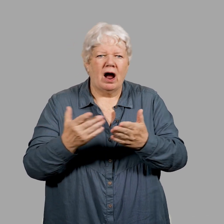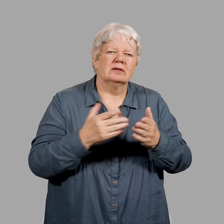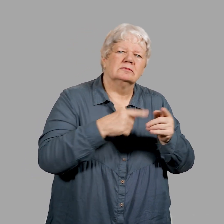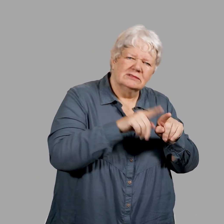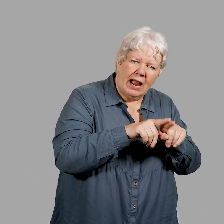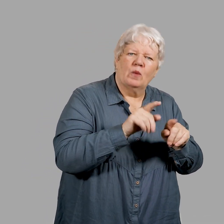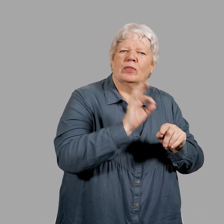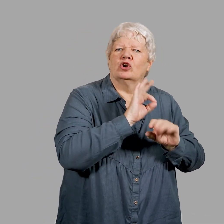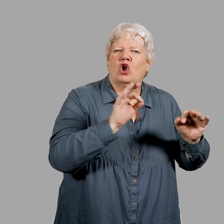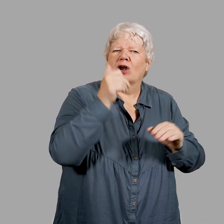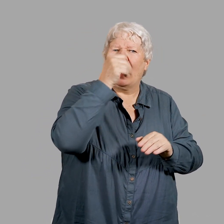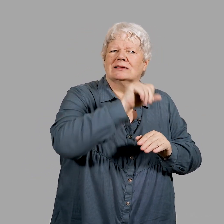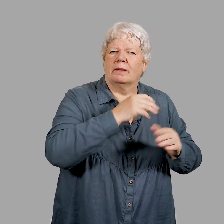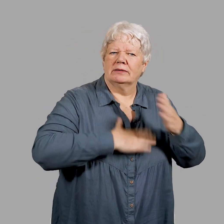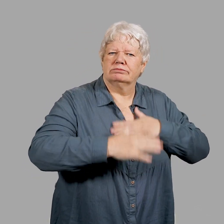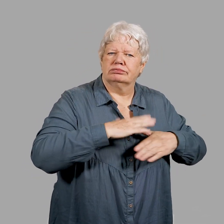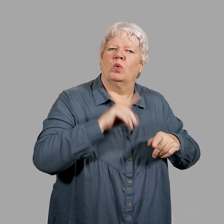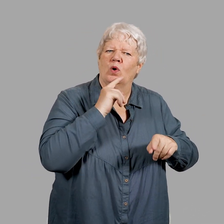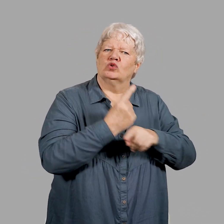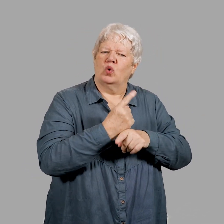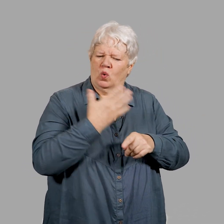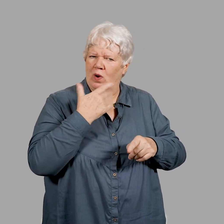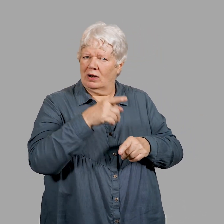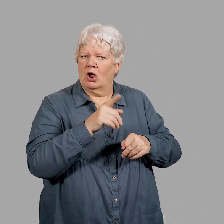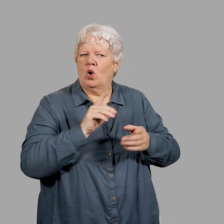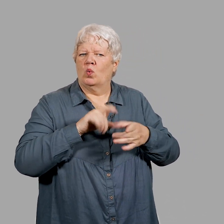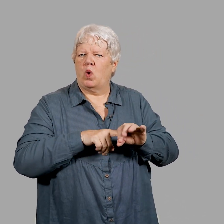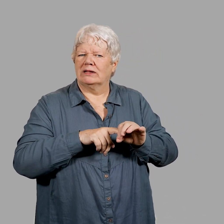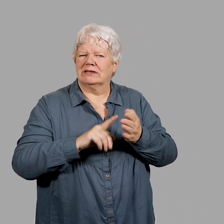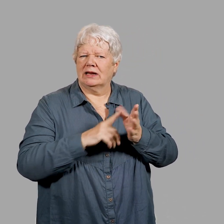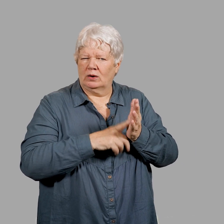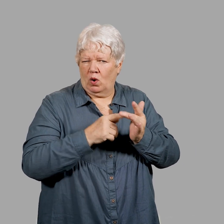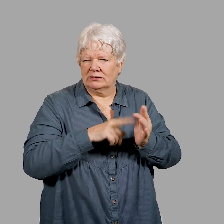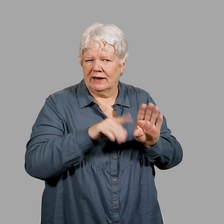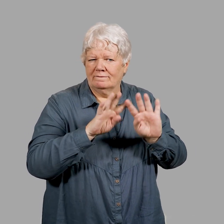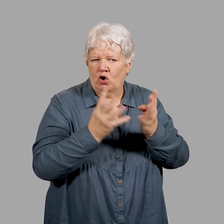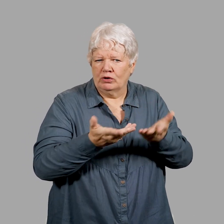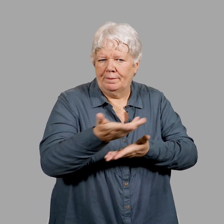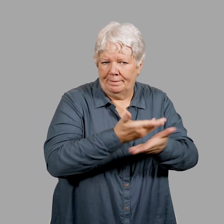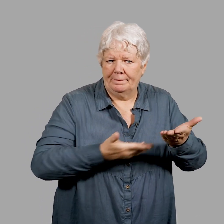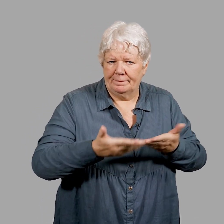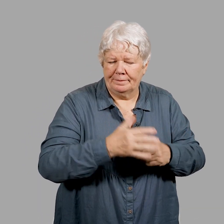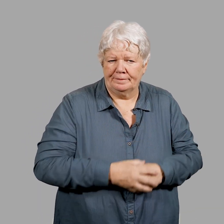Non-academic misconduct to be discussed at quality forum.